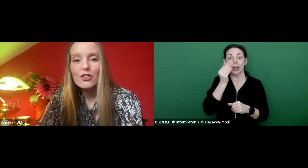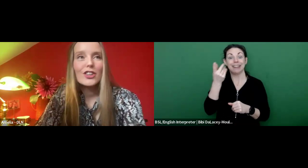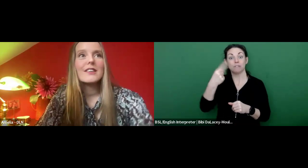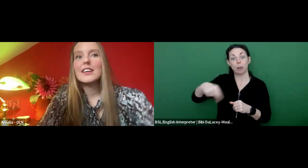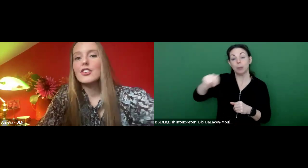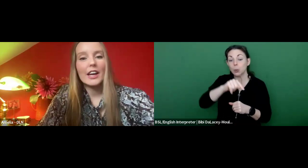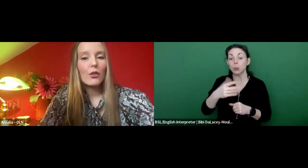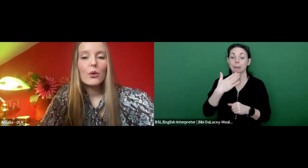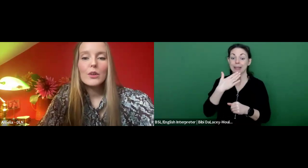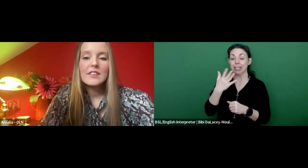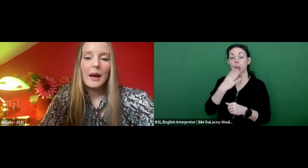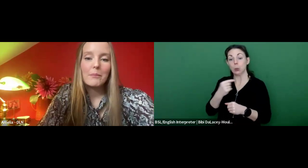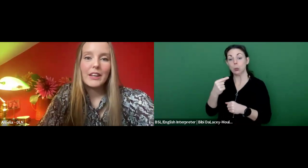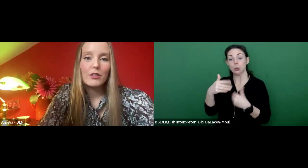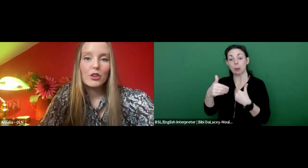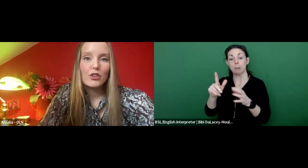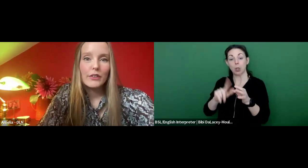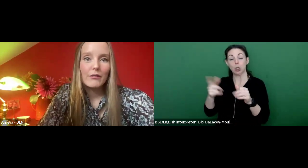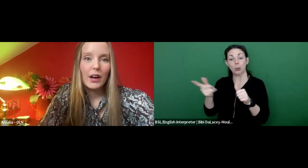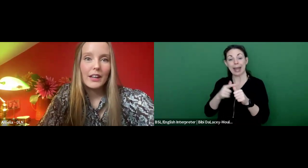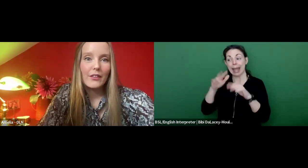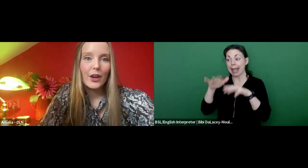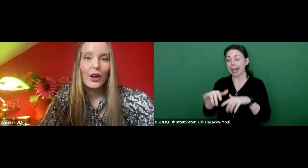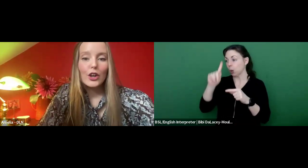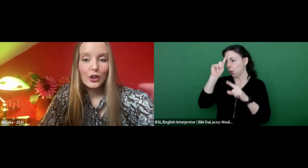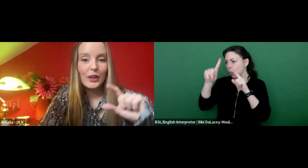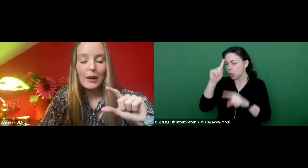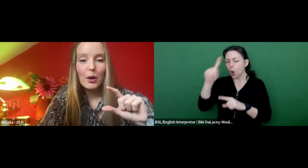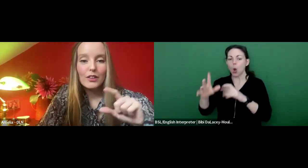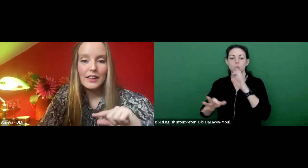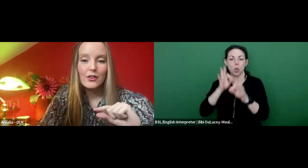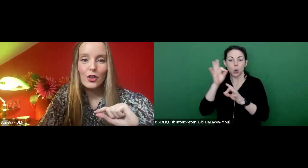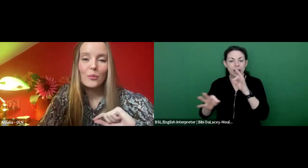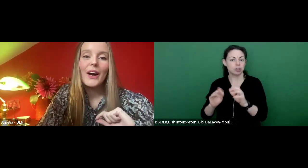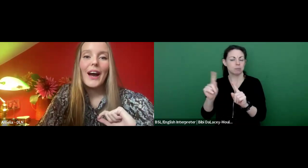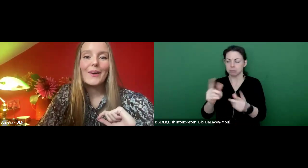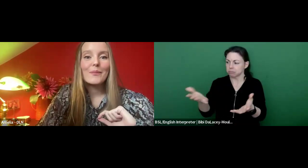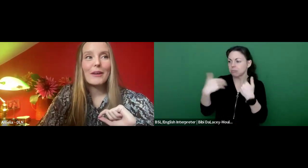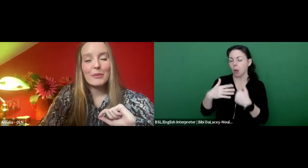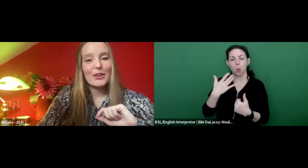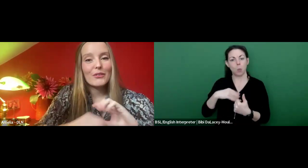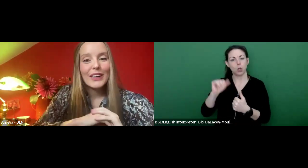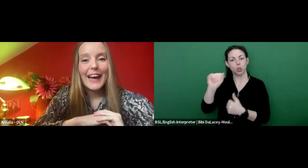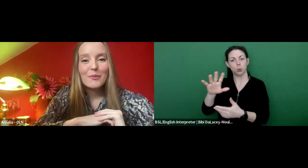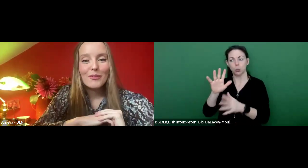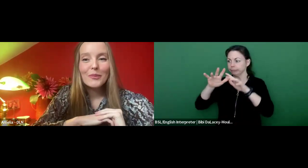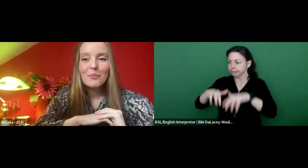questions and share your thoughts and if you could do that via the Q&A box in Zoom that would be really helpful.